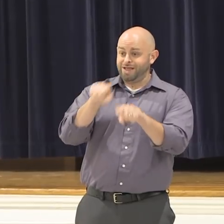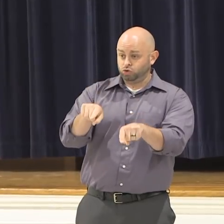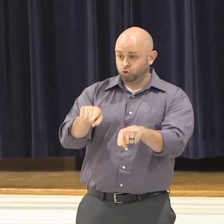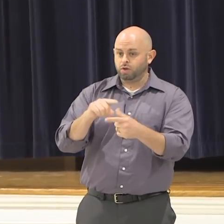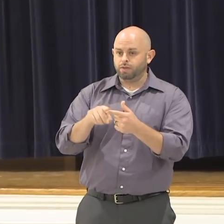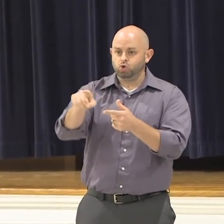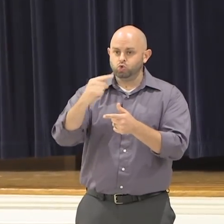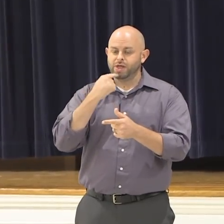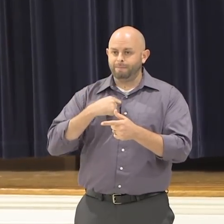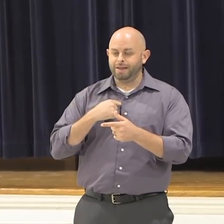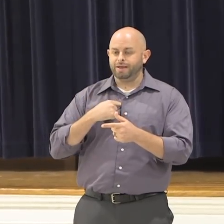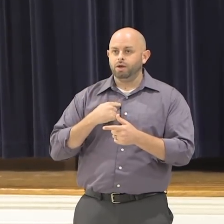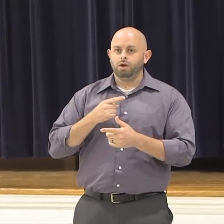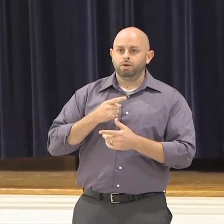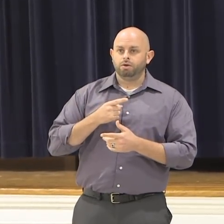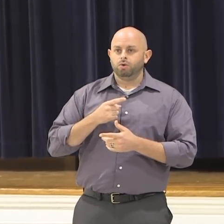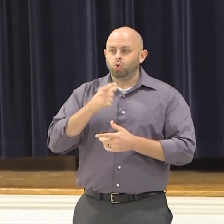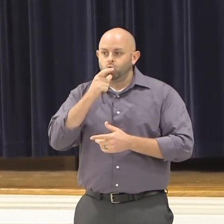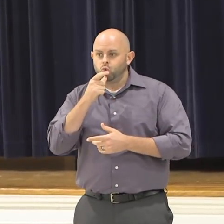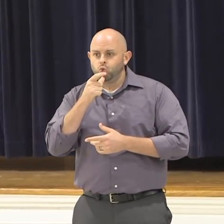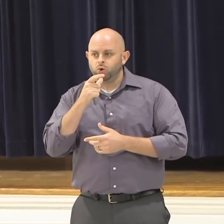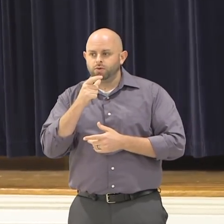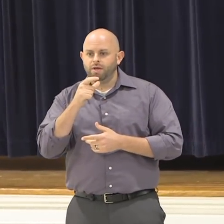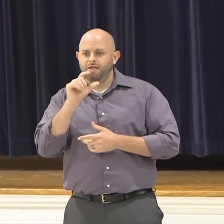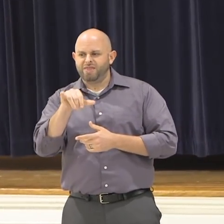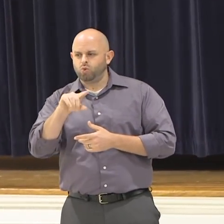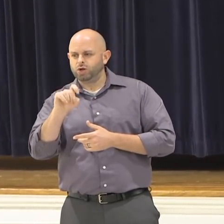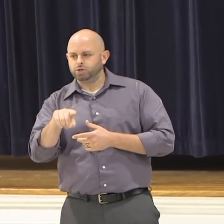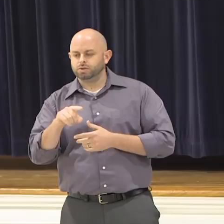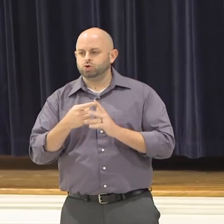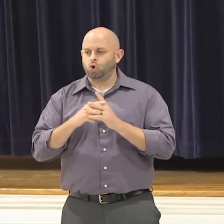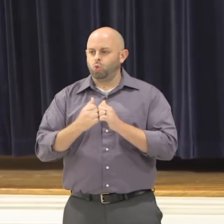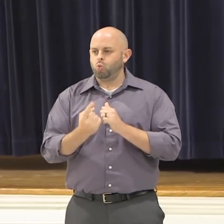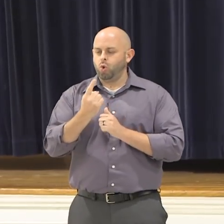then you tell me who that is so we'll start with this one that's under people